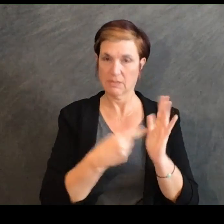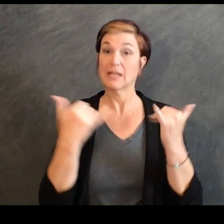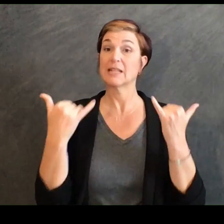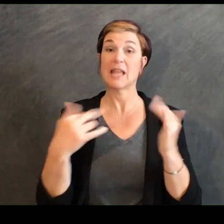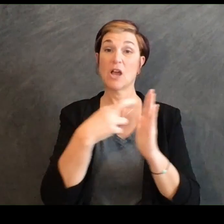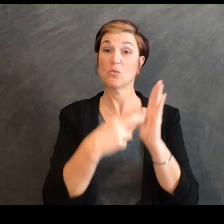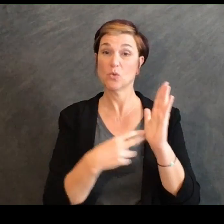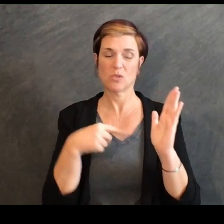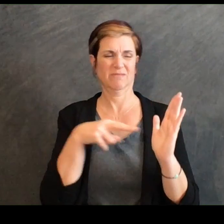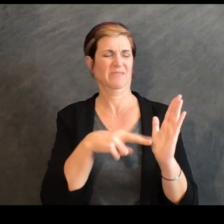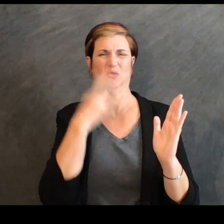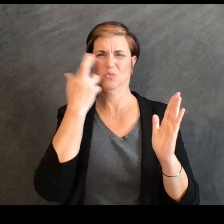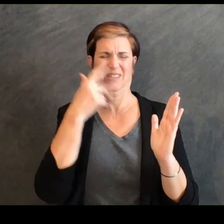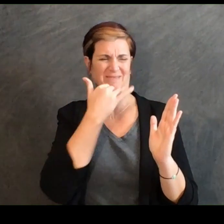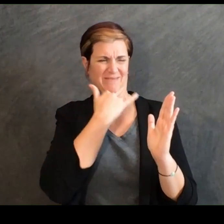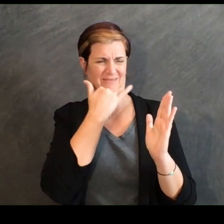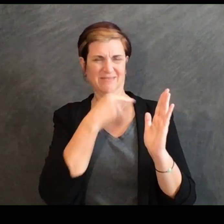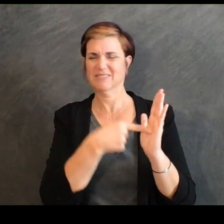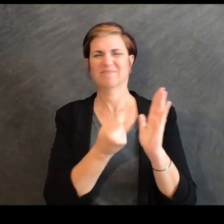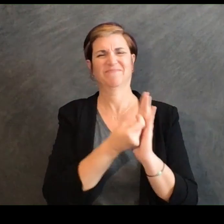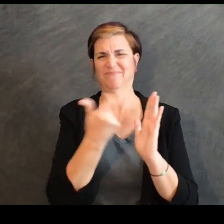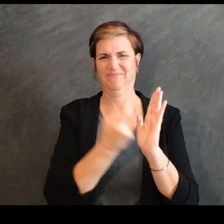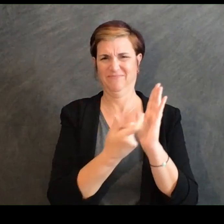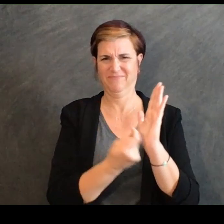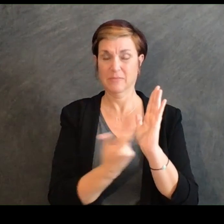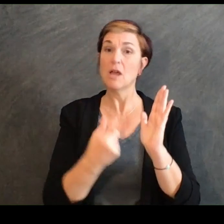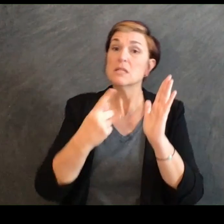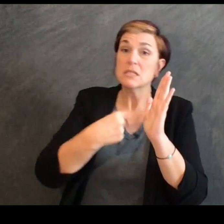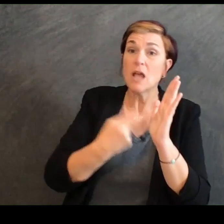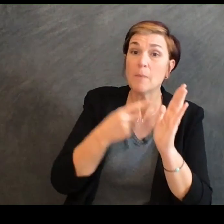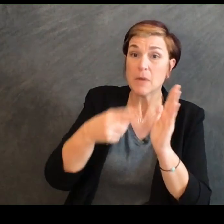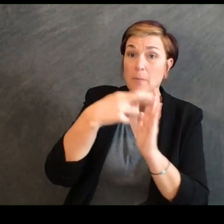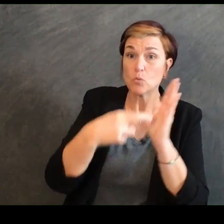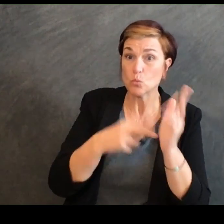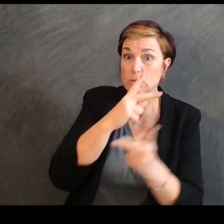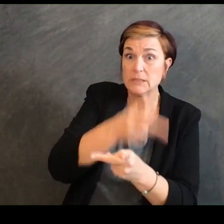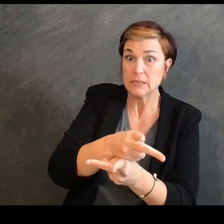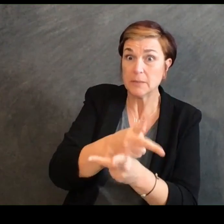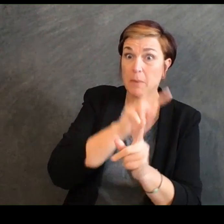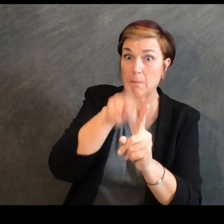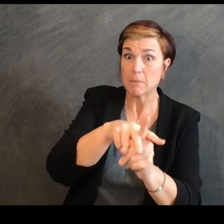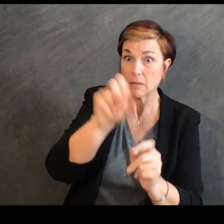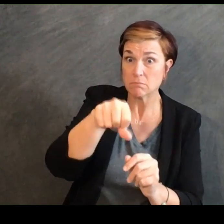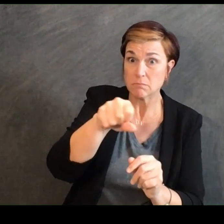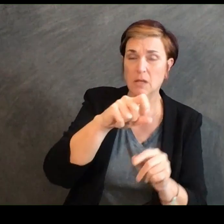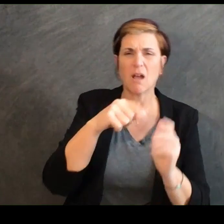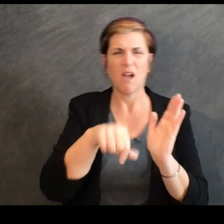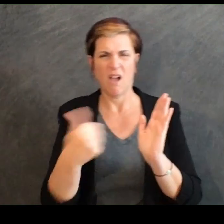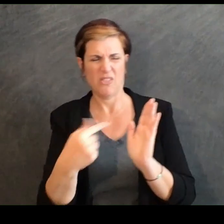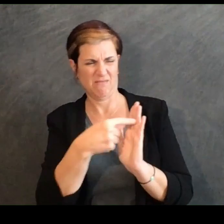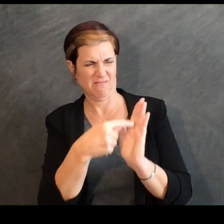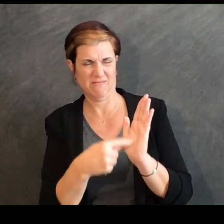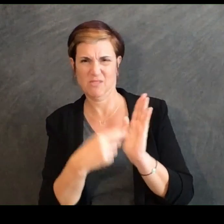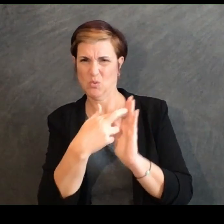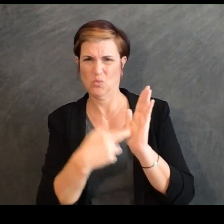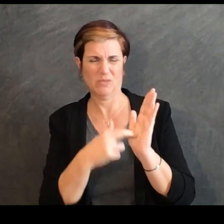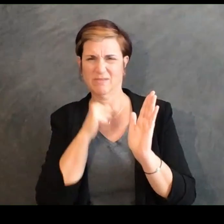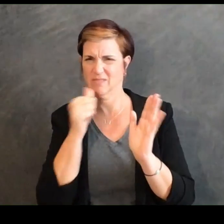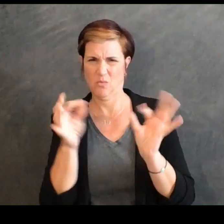they're very usable for certain instances but not for this to unleash the full power of the federal government that this effort today I am officially